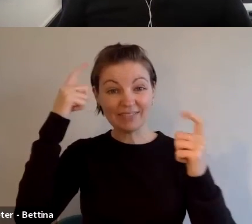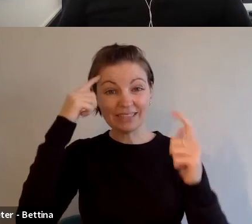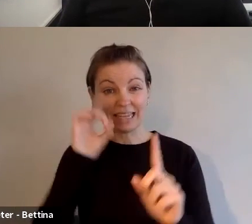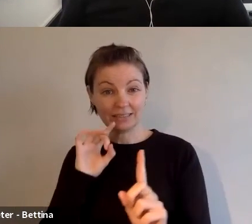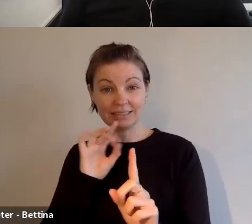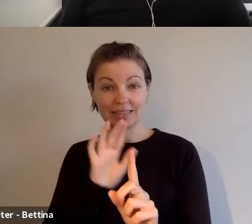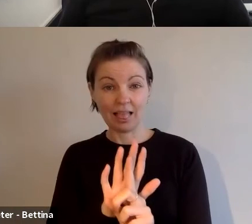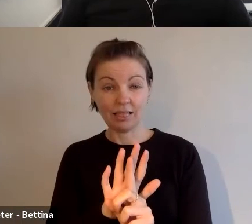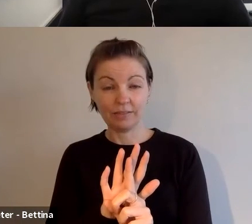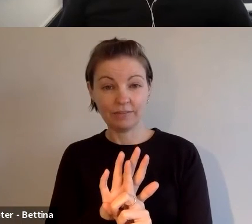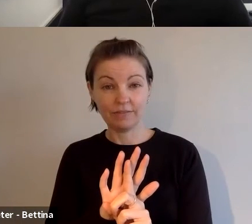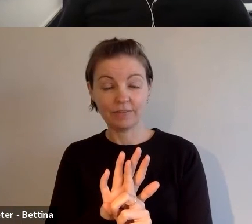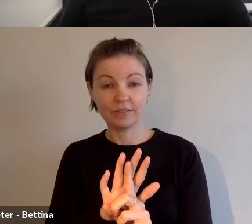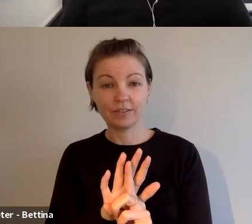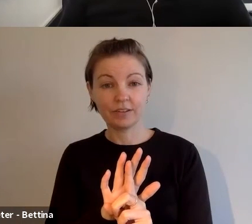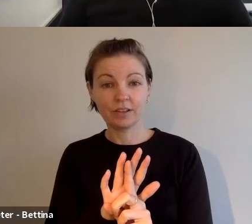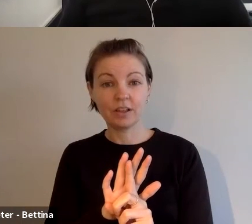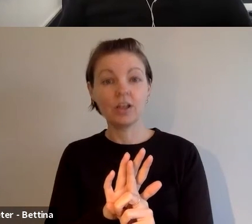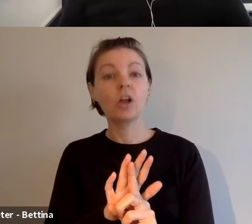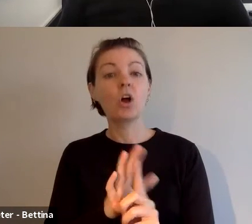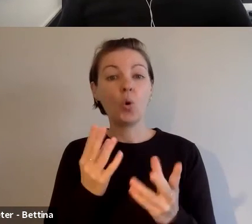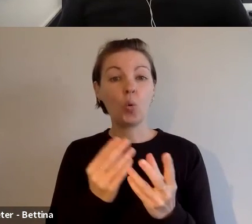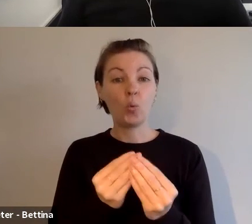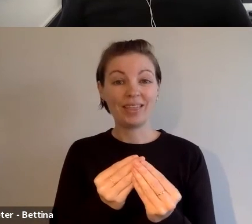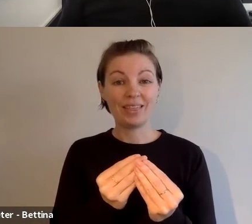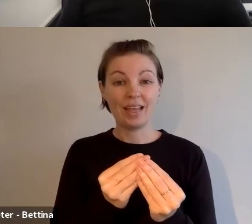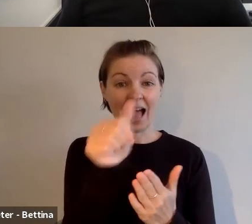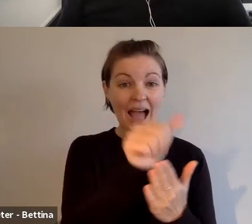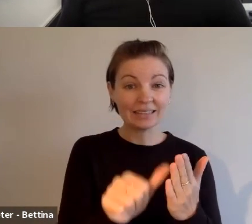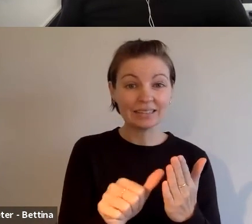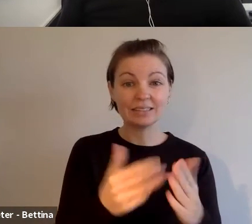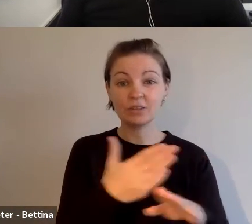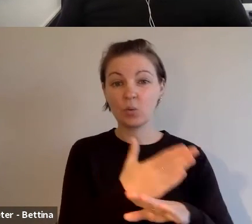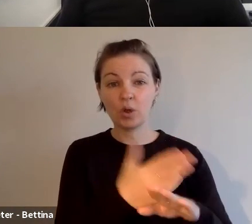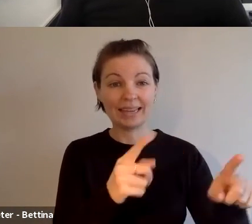with artists working in these many roles by the community at large. I wonder if we can answer that one.